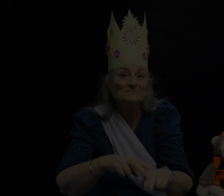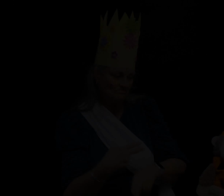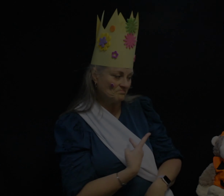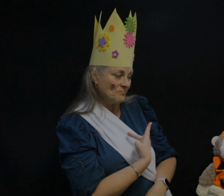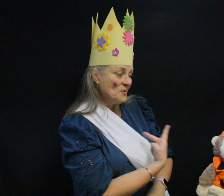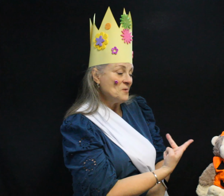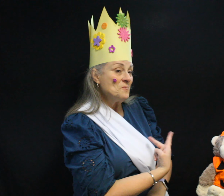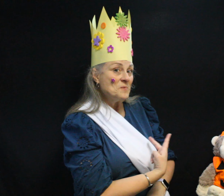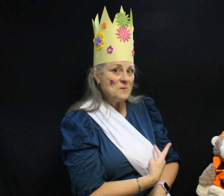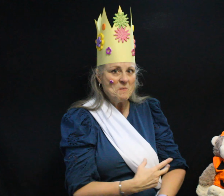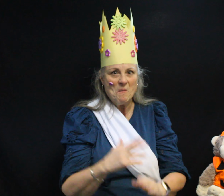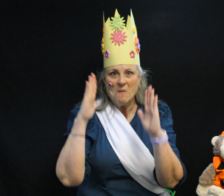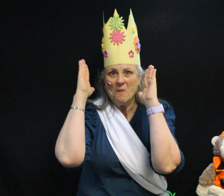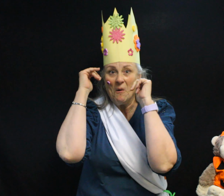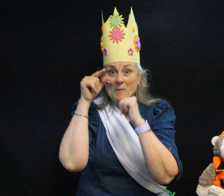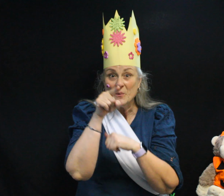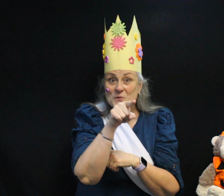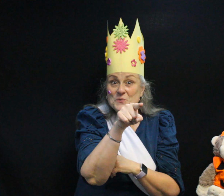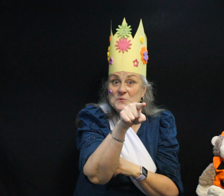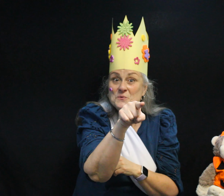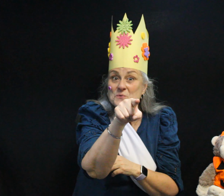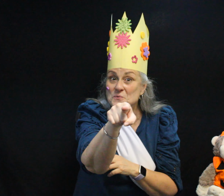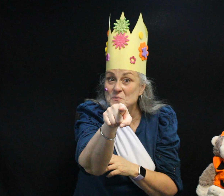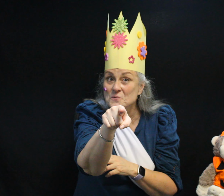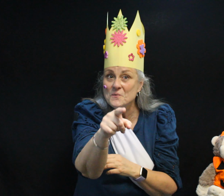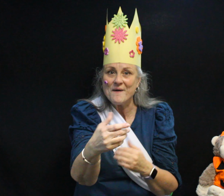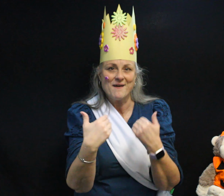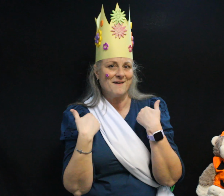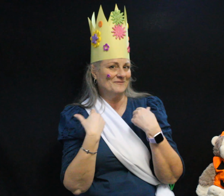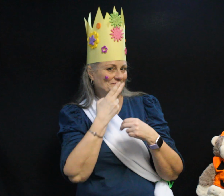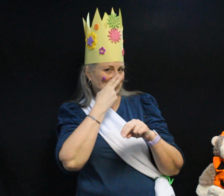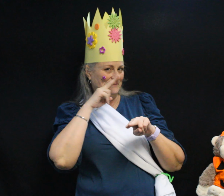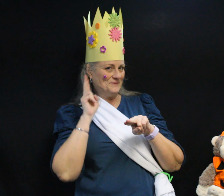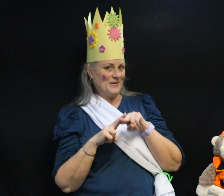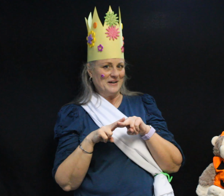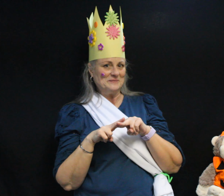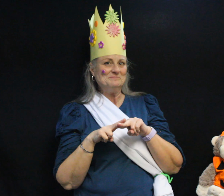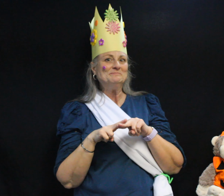We hope that you have fun this Halloween!